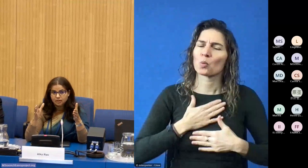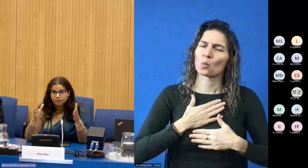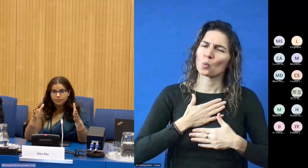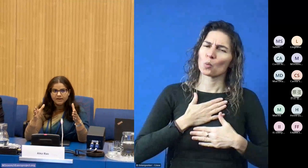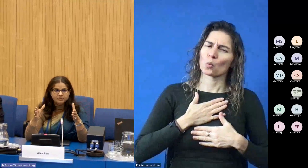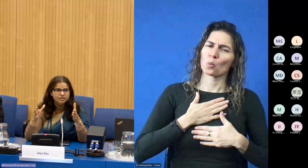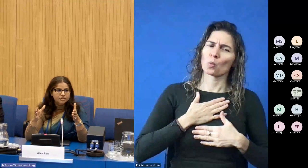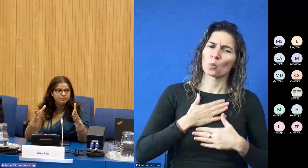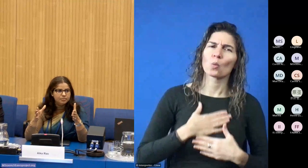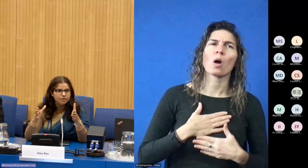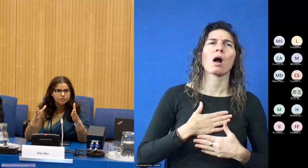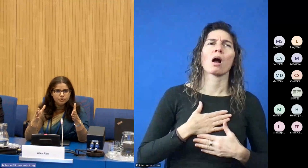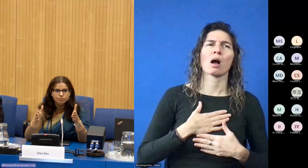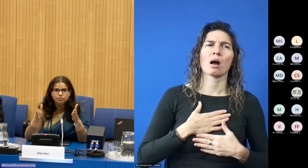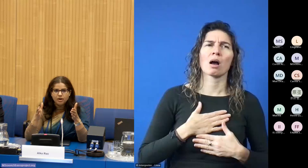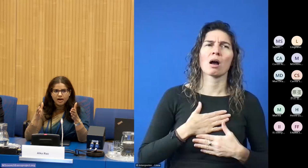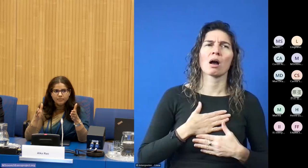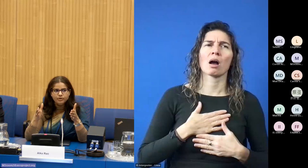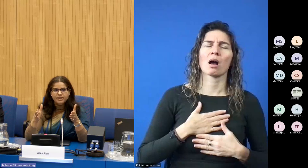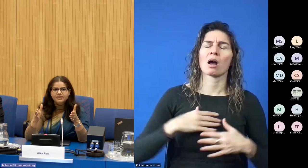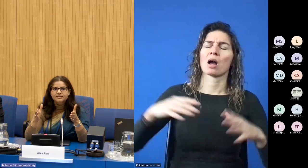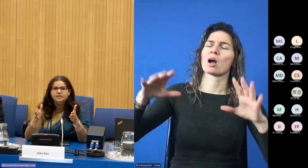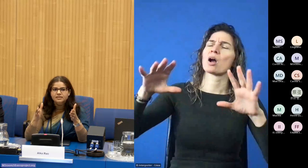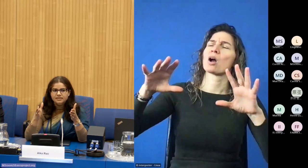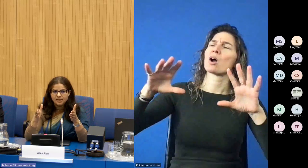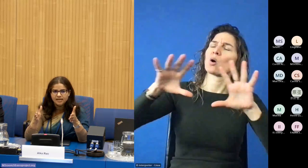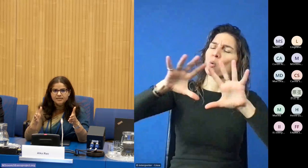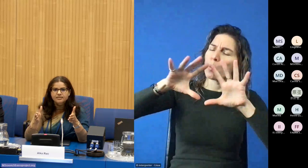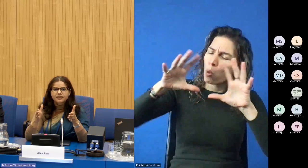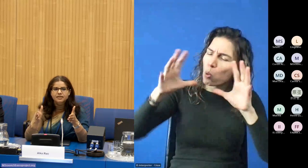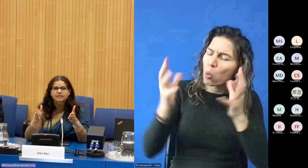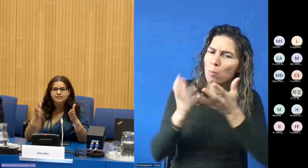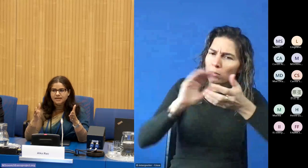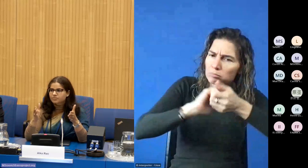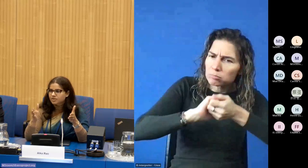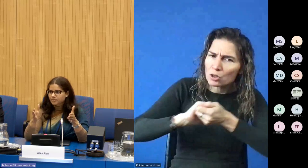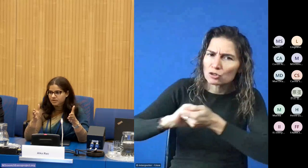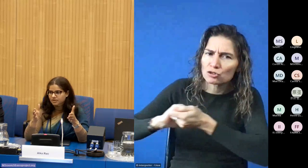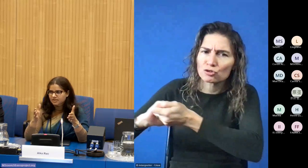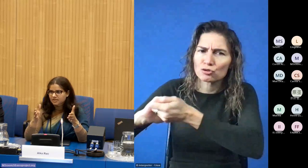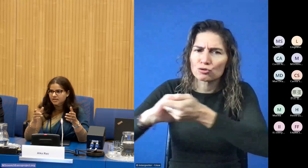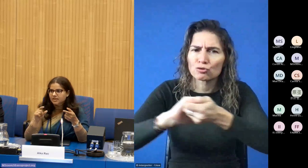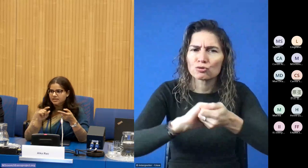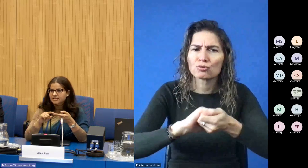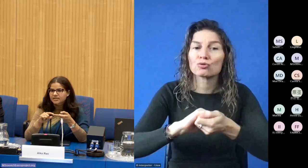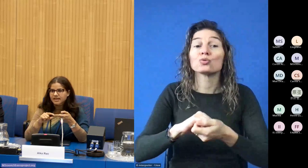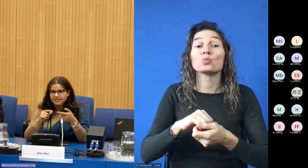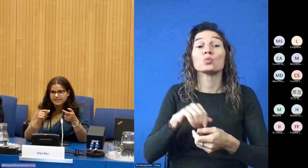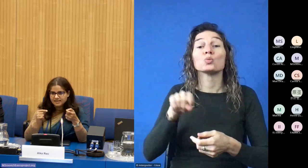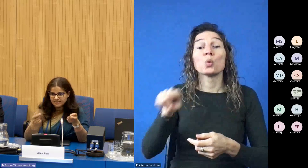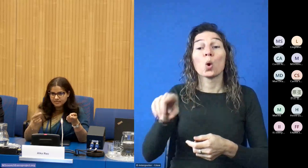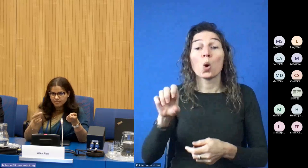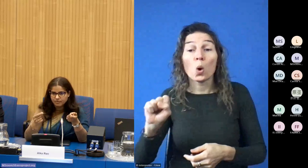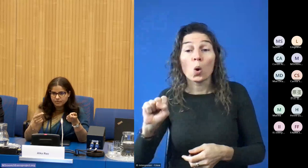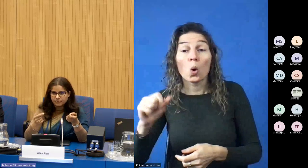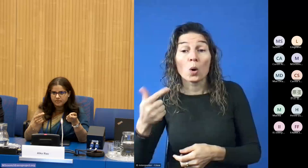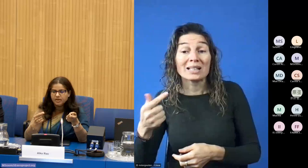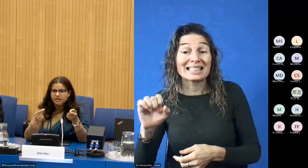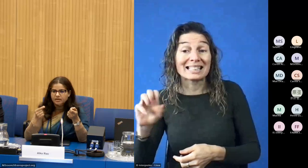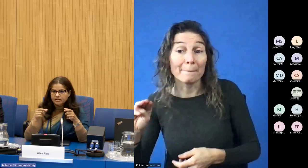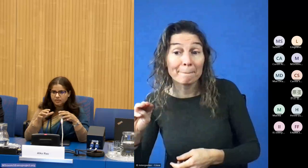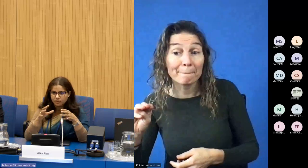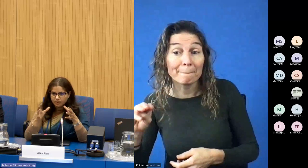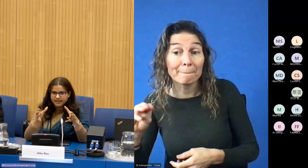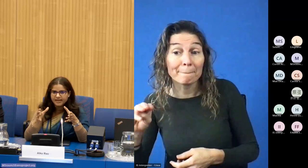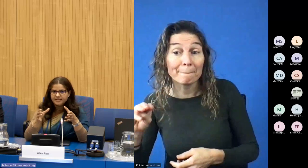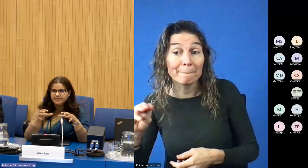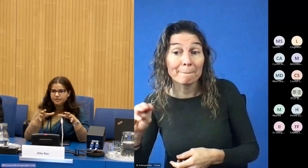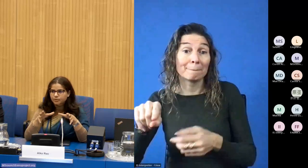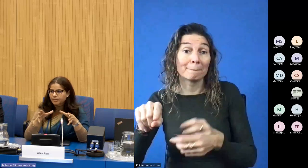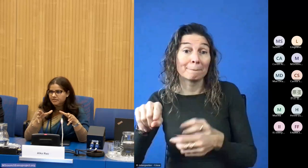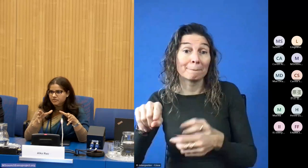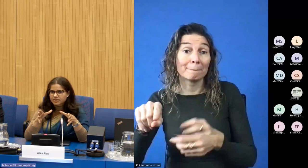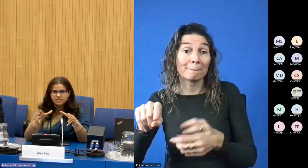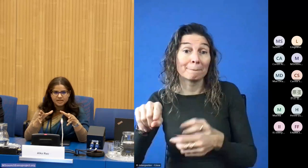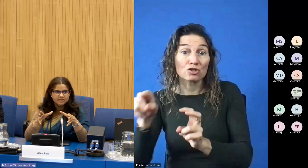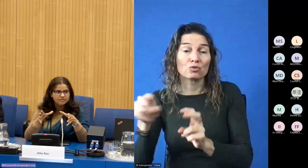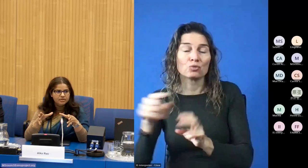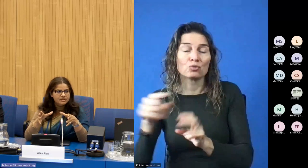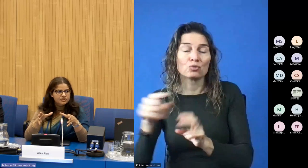global partnership to harmonise stem subjects. The whole area is in a rudimentary state. We are